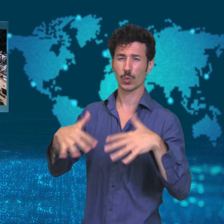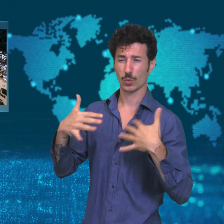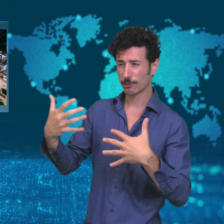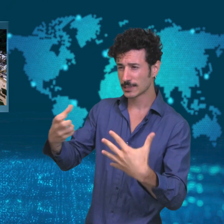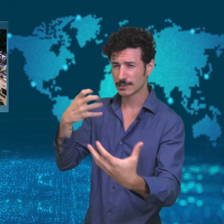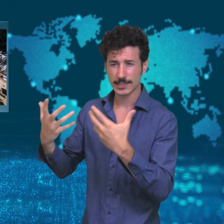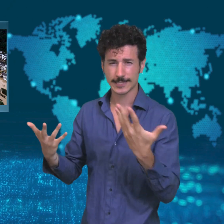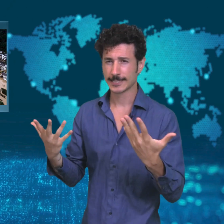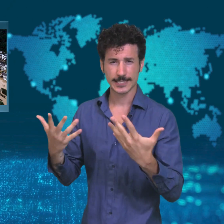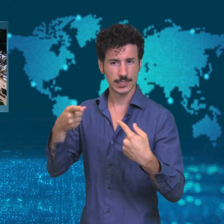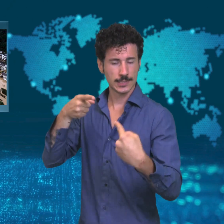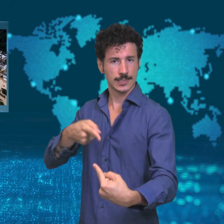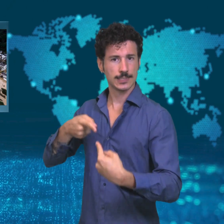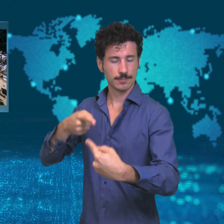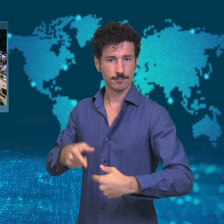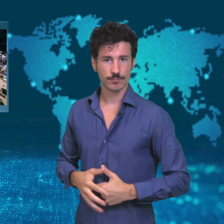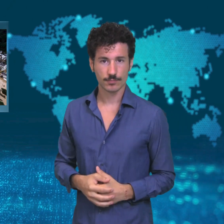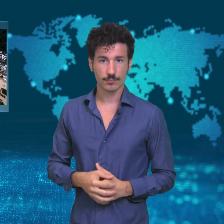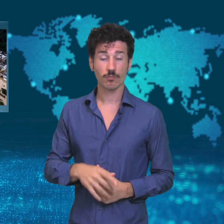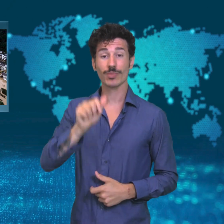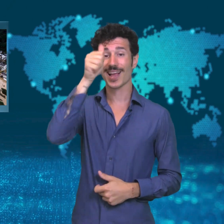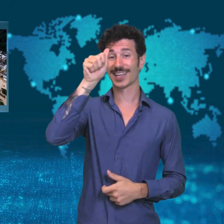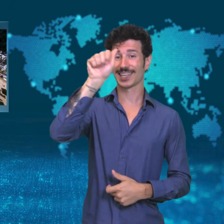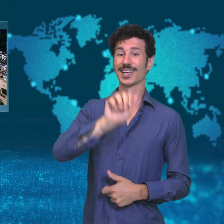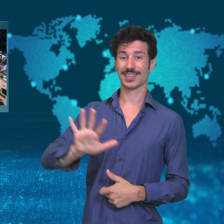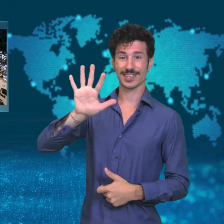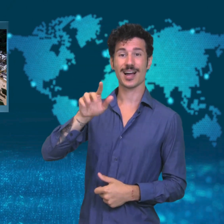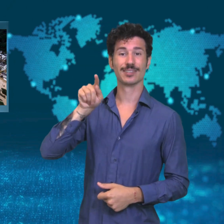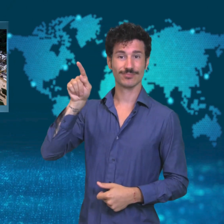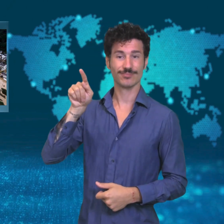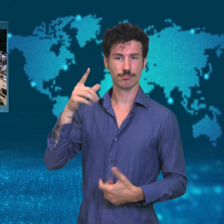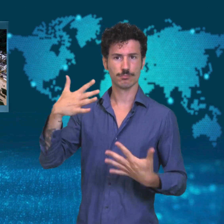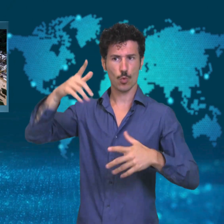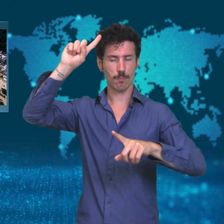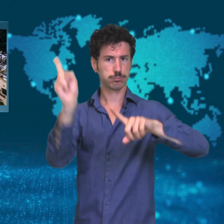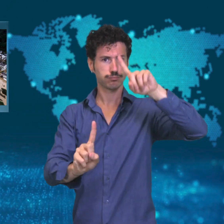Rescue efforts were hampered by mudslides.